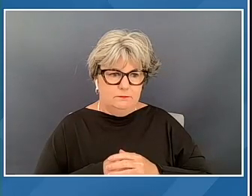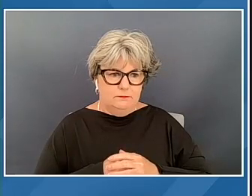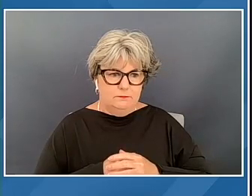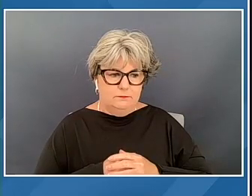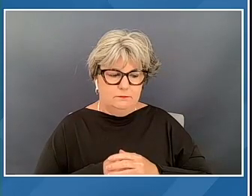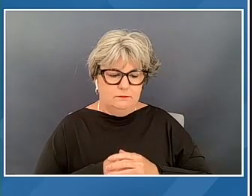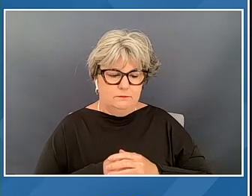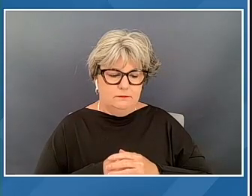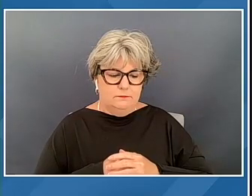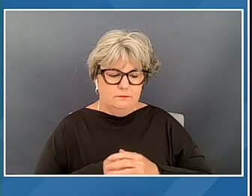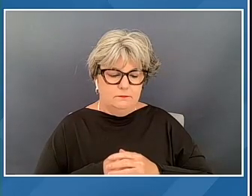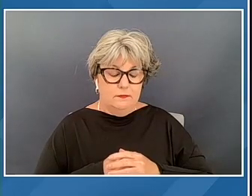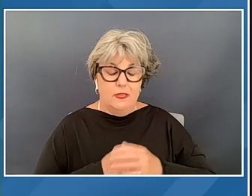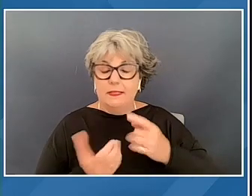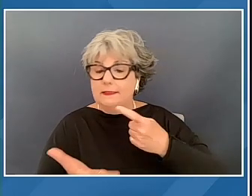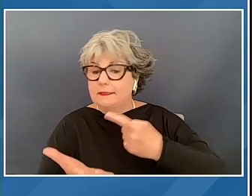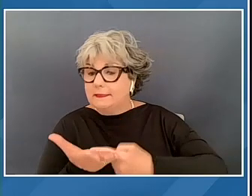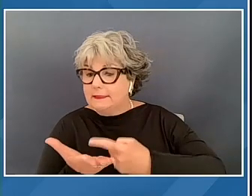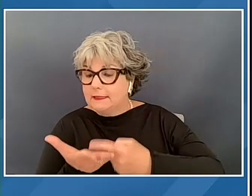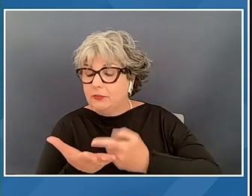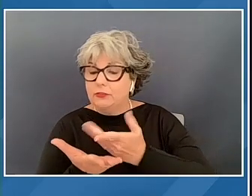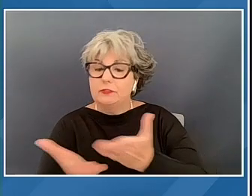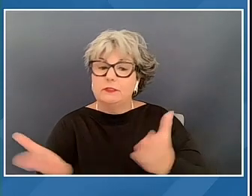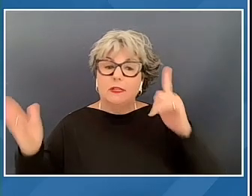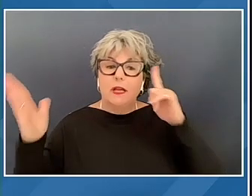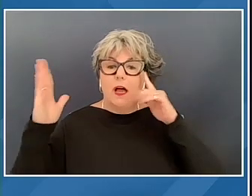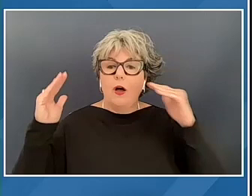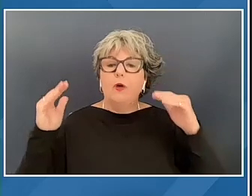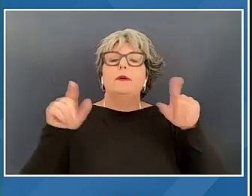and our- and I'm also a borrower who is